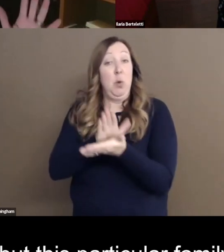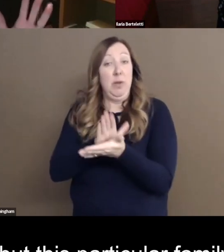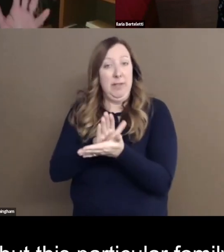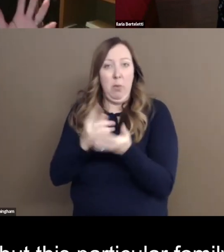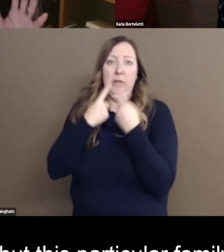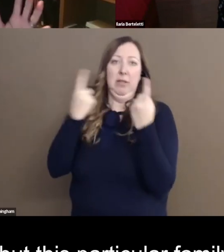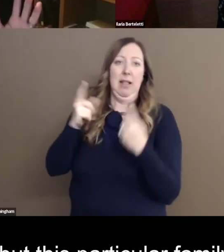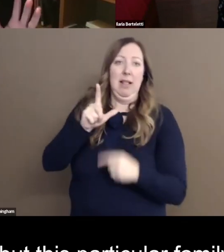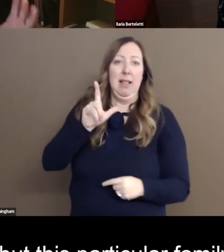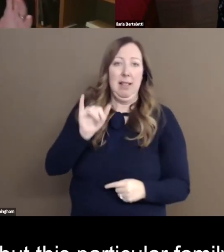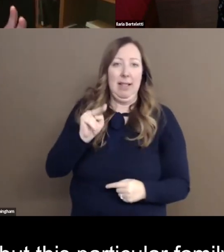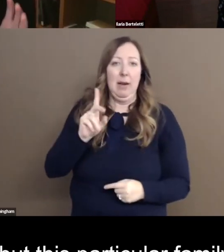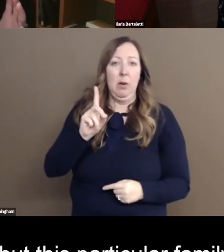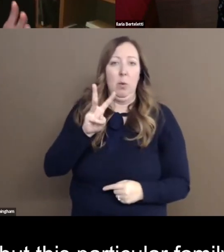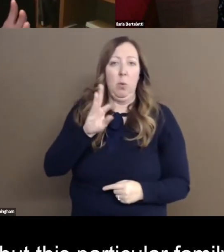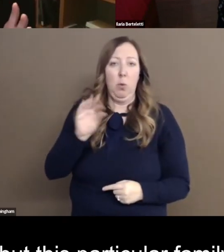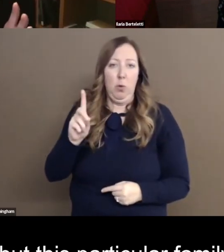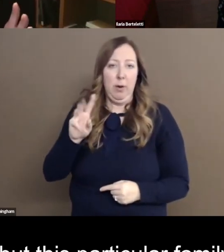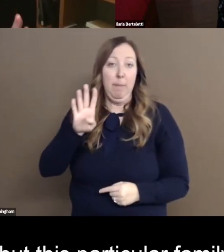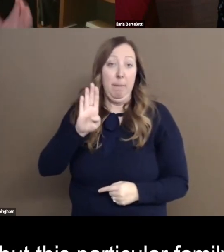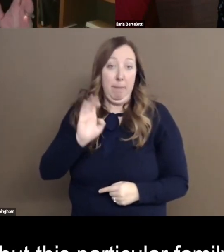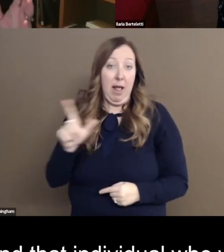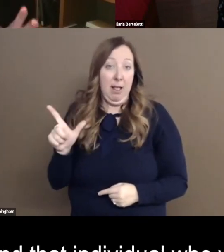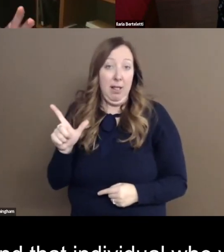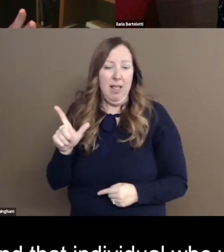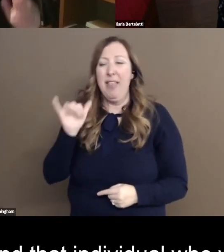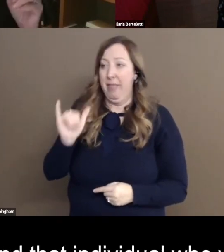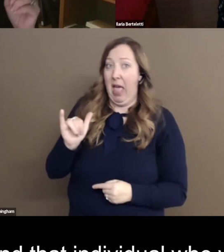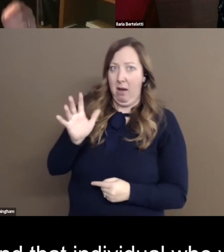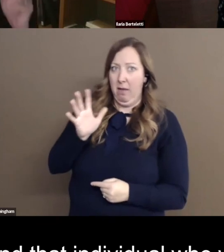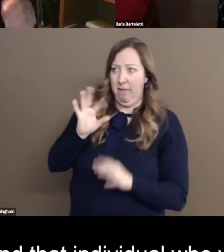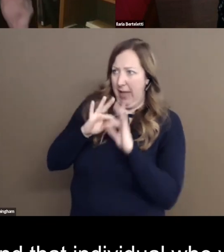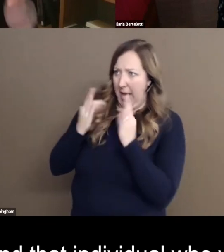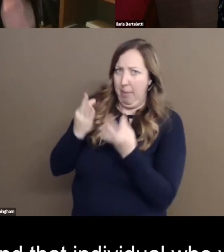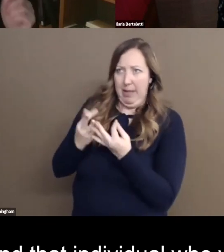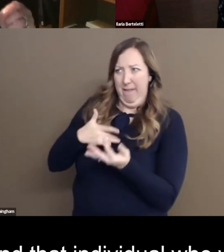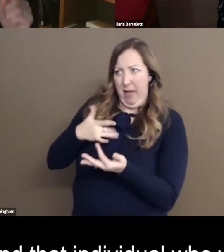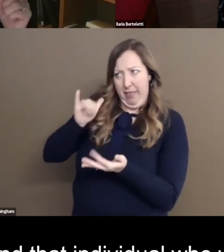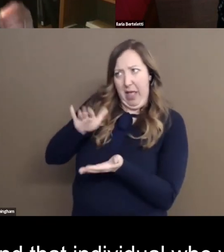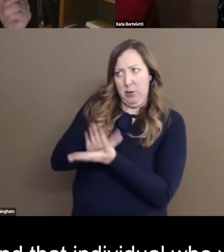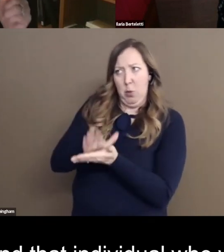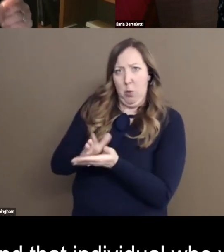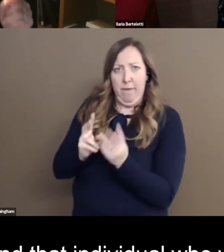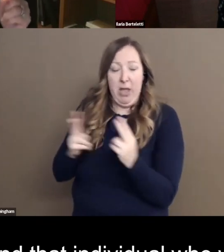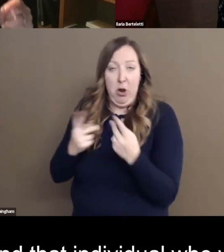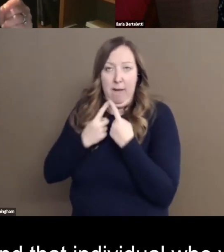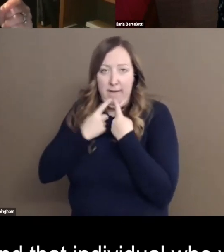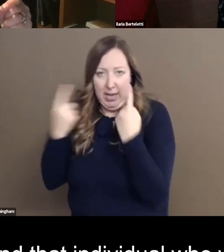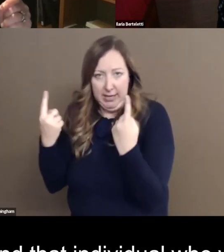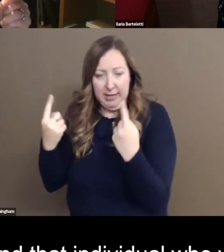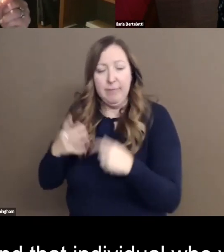this particular family found it enormously effective effective and that individual who we studied for her